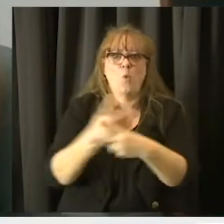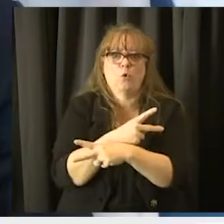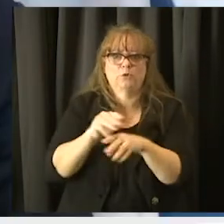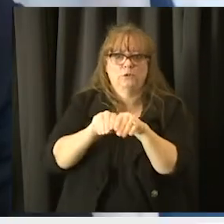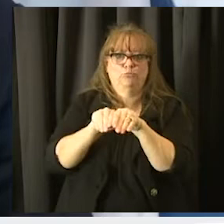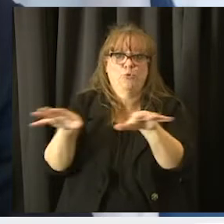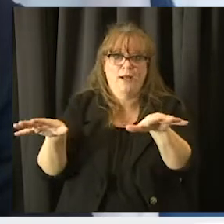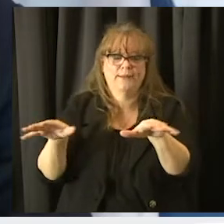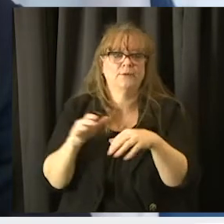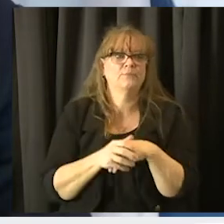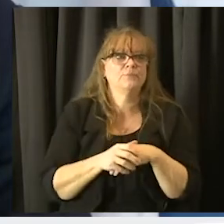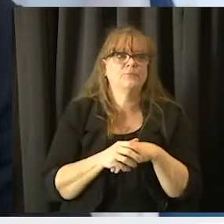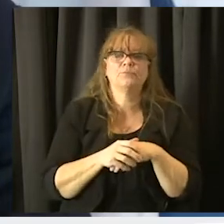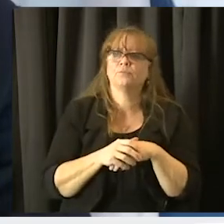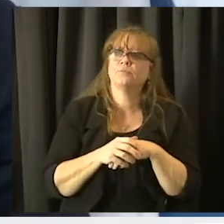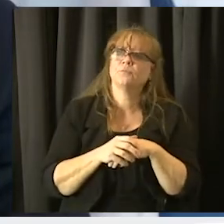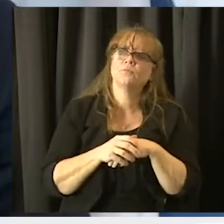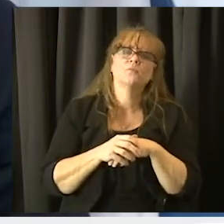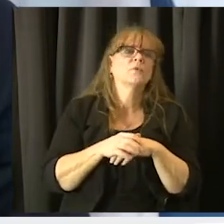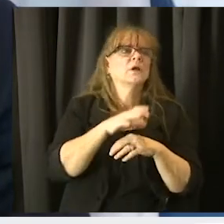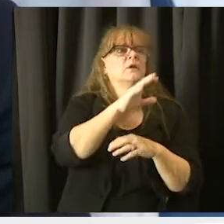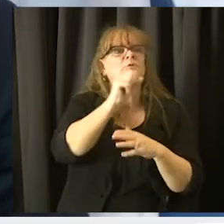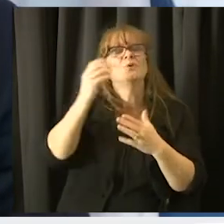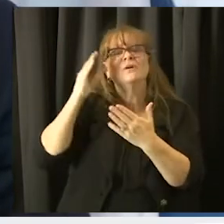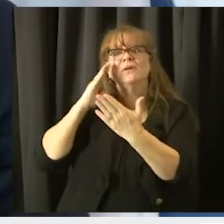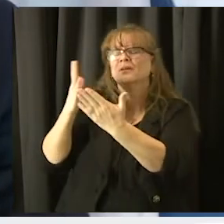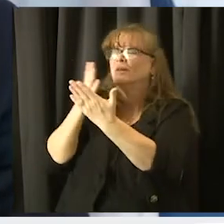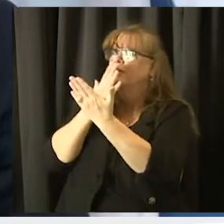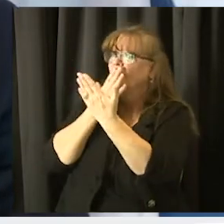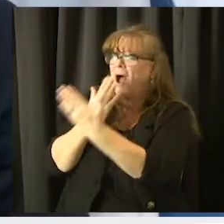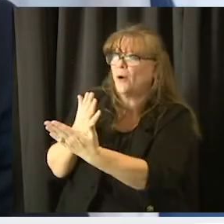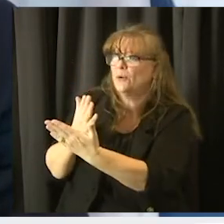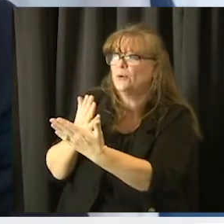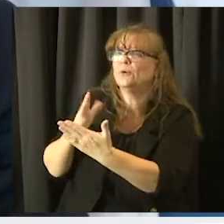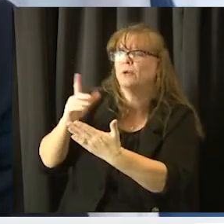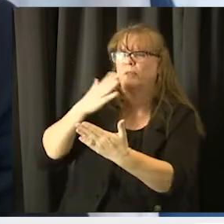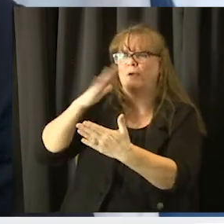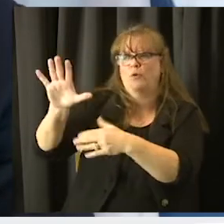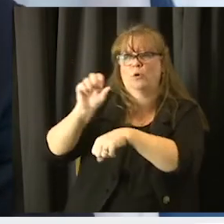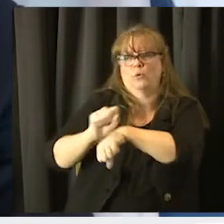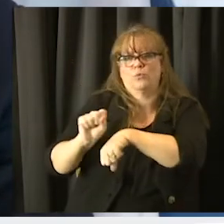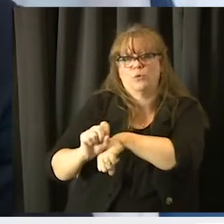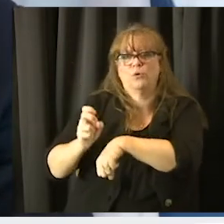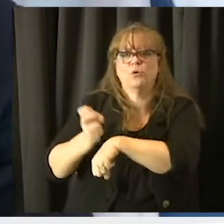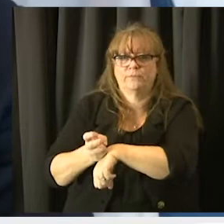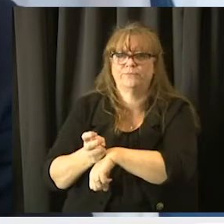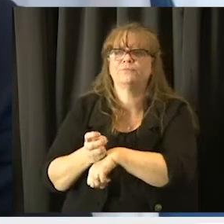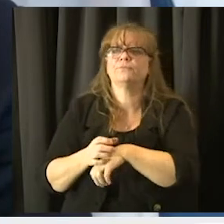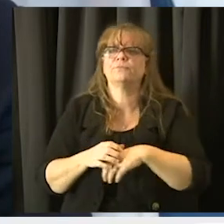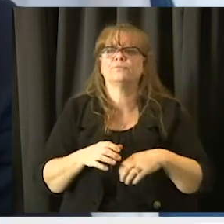80 to 90 percent of tasks processed in one day uh so congratulations uh and even out performing